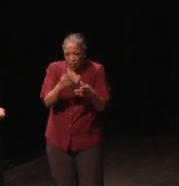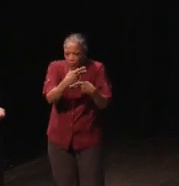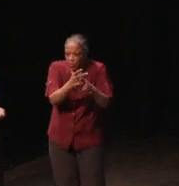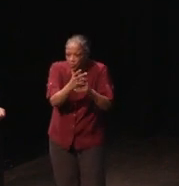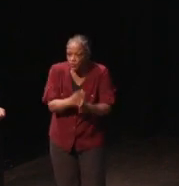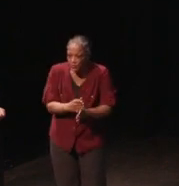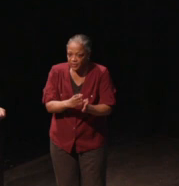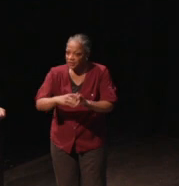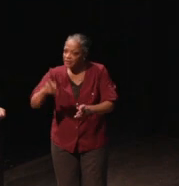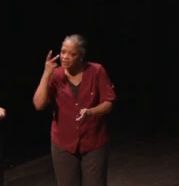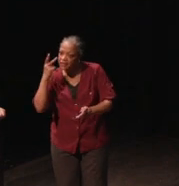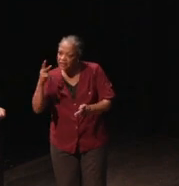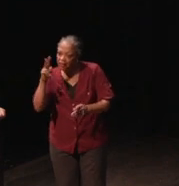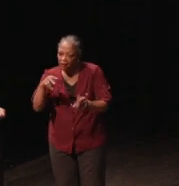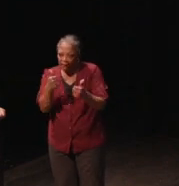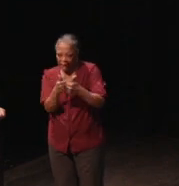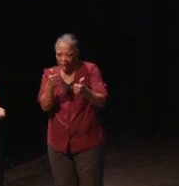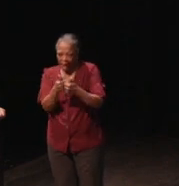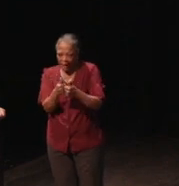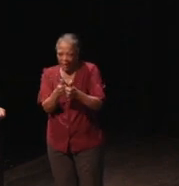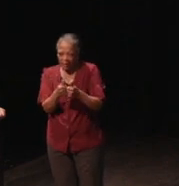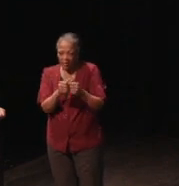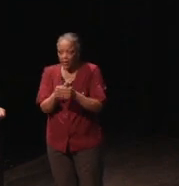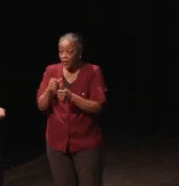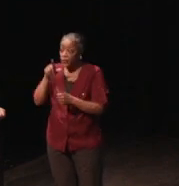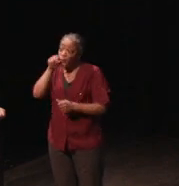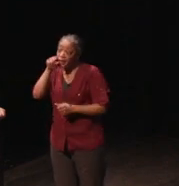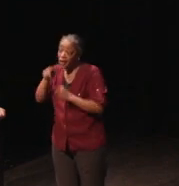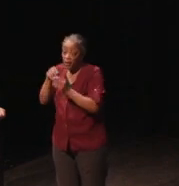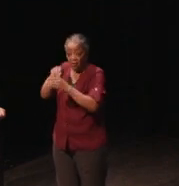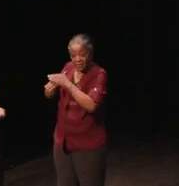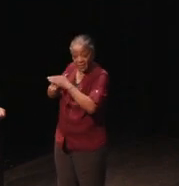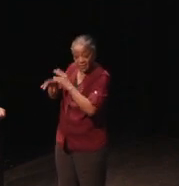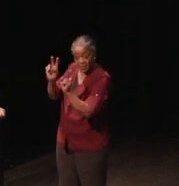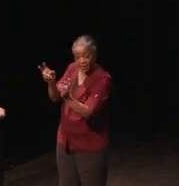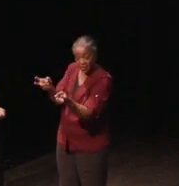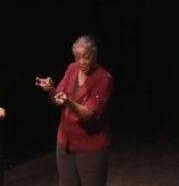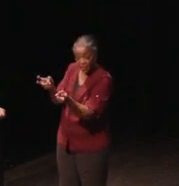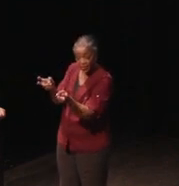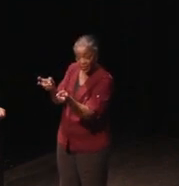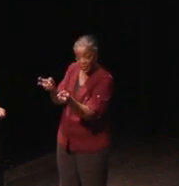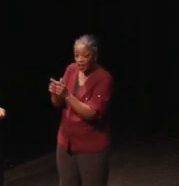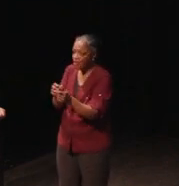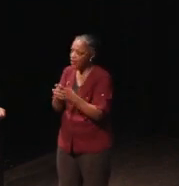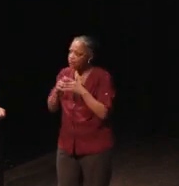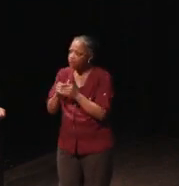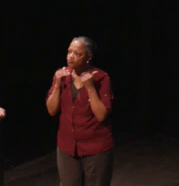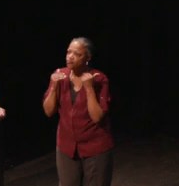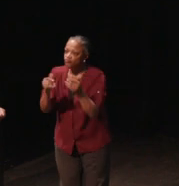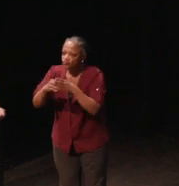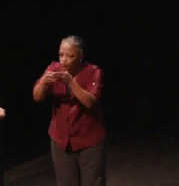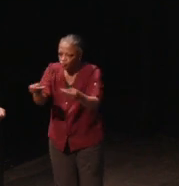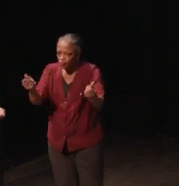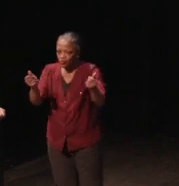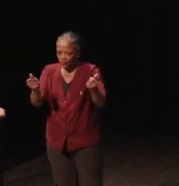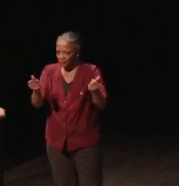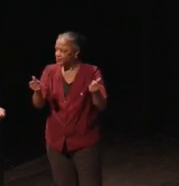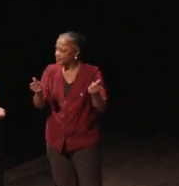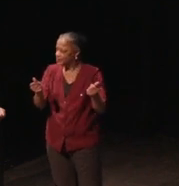seeing a game with disability, tweeting about accessibility issue, and jumping straight on it. Wanting to hear about what they've got to say,